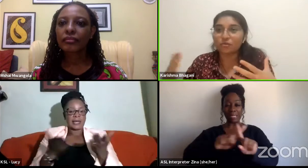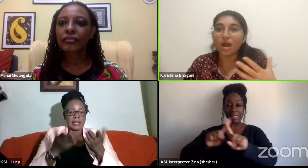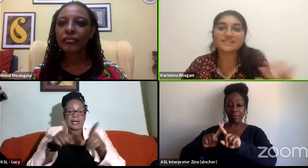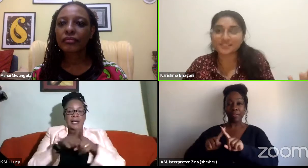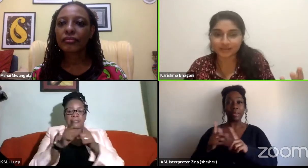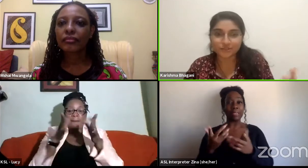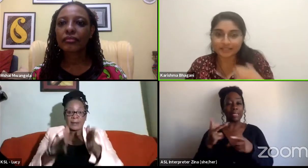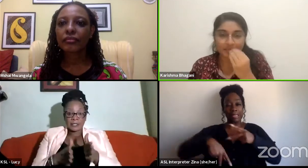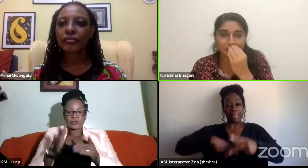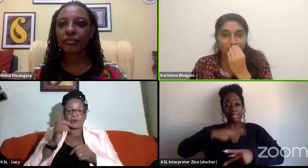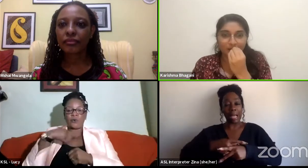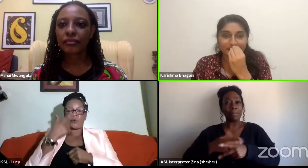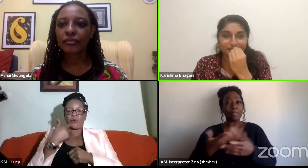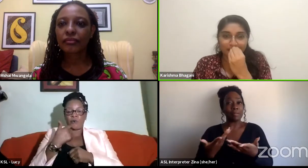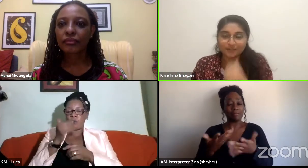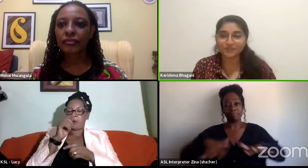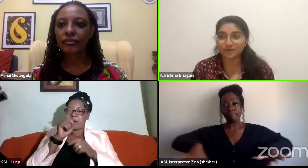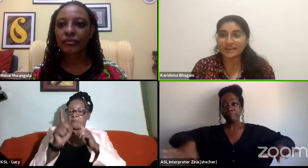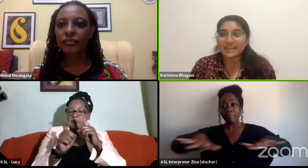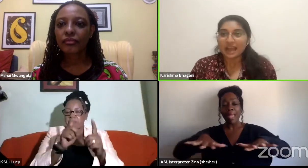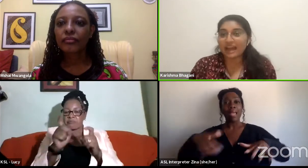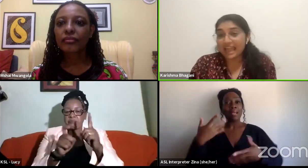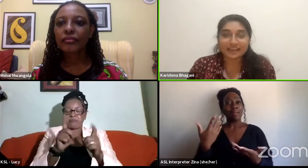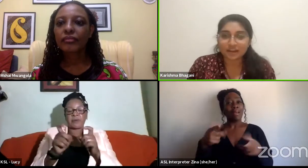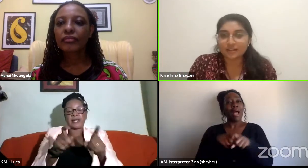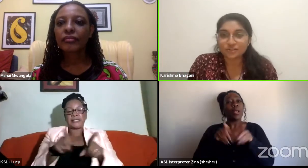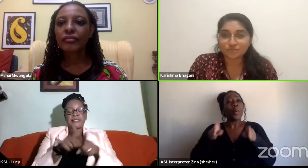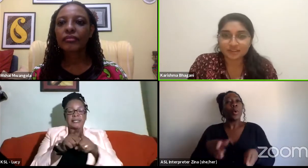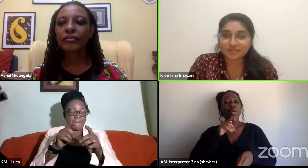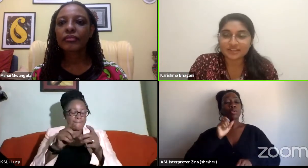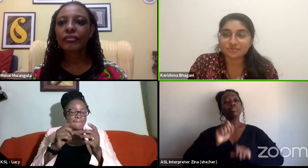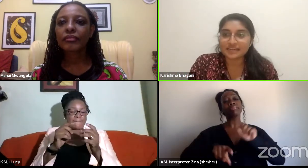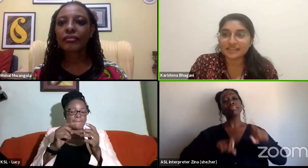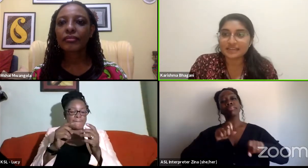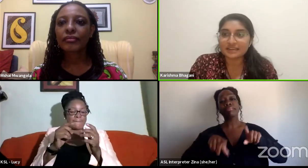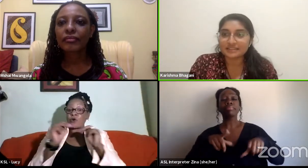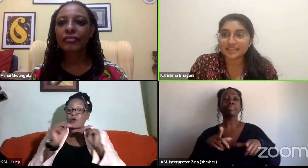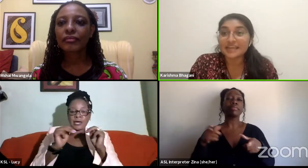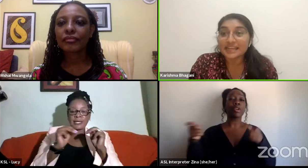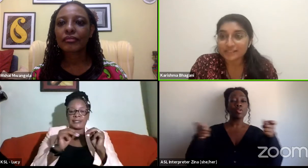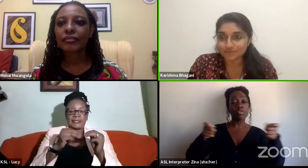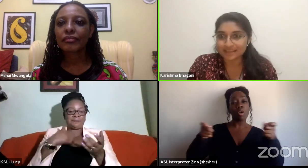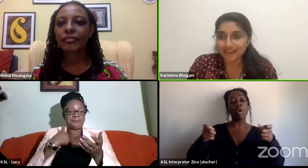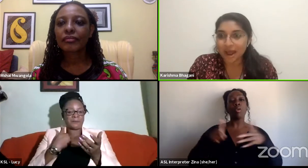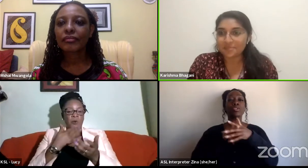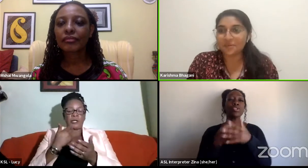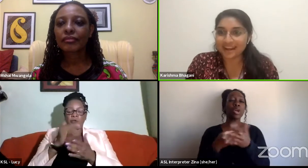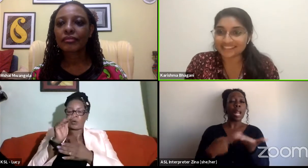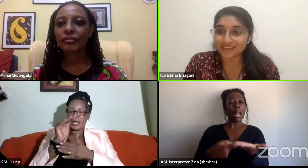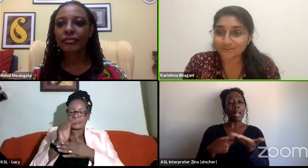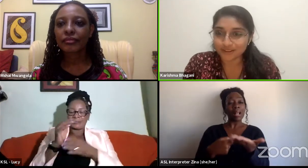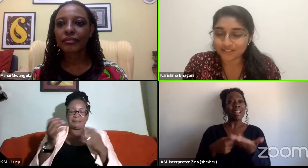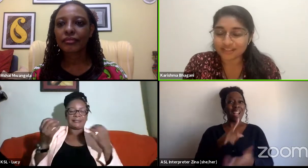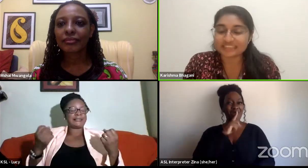who asks questions and moderates panels. So again, just to reiterate, it really is exciting to me that I'm the one asking you questions